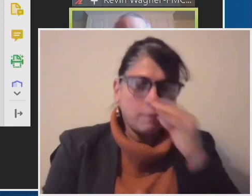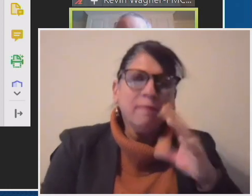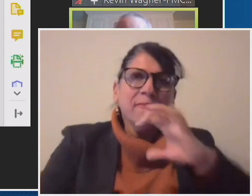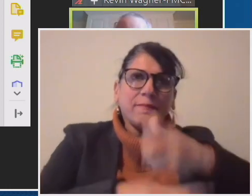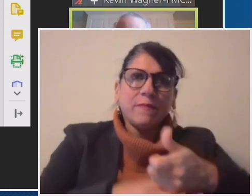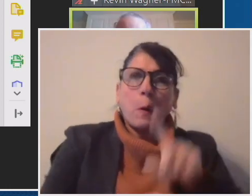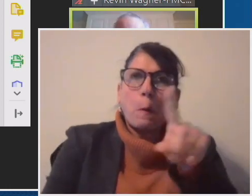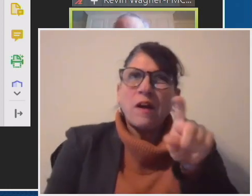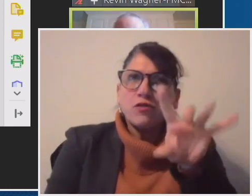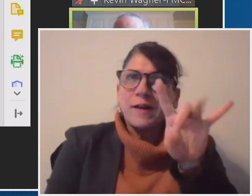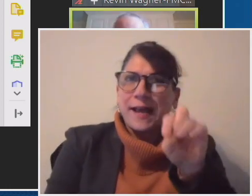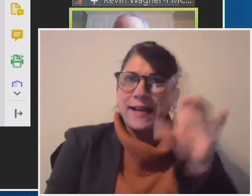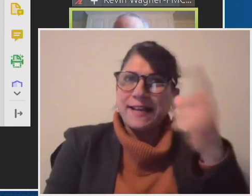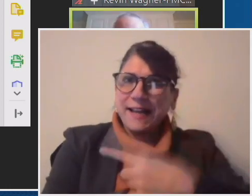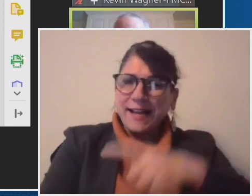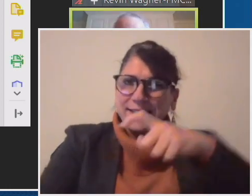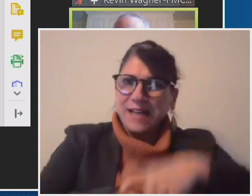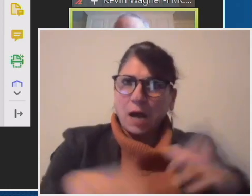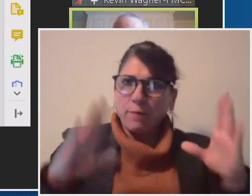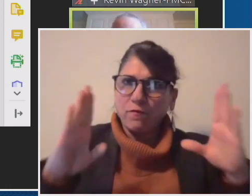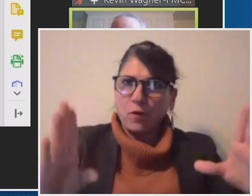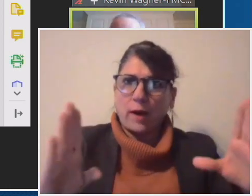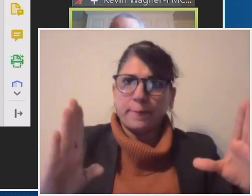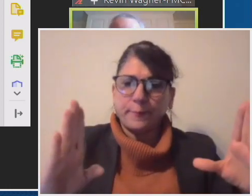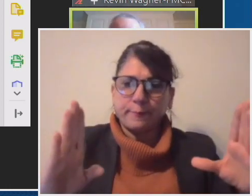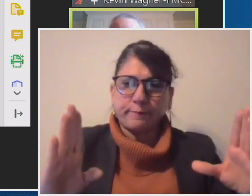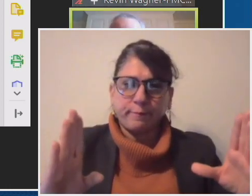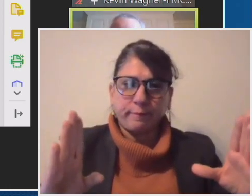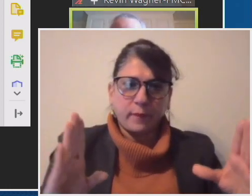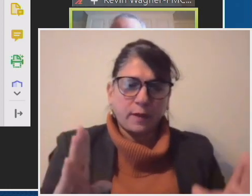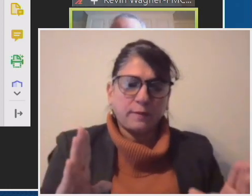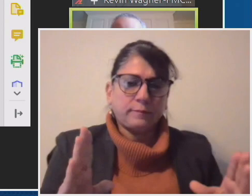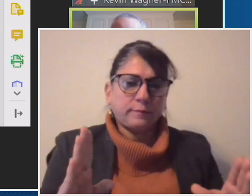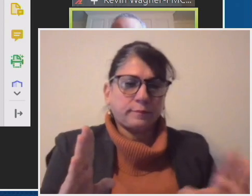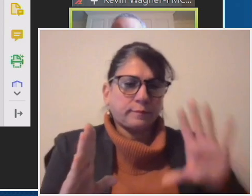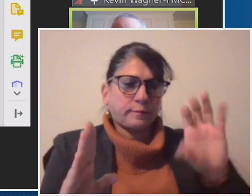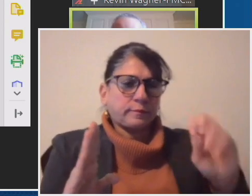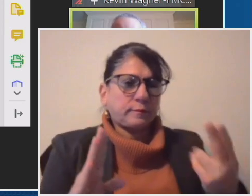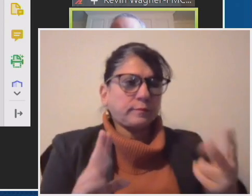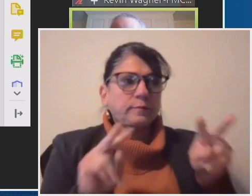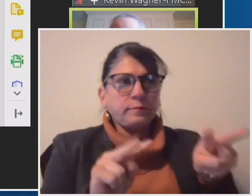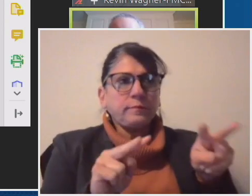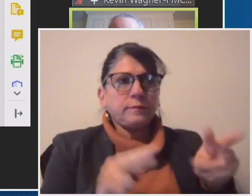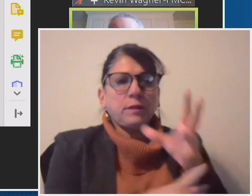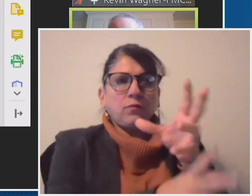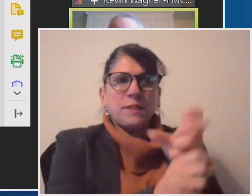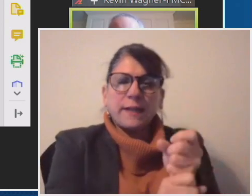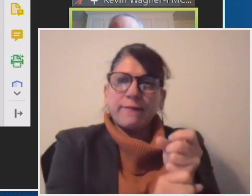institutions subject to heightened cash monitoring and receiving funds under reimbursement method of payment.